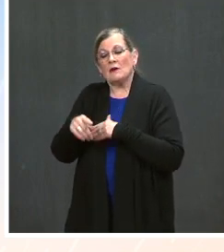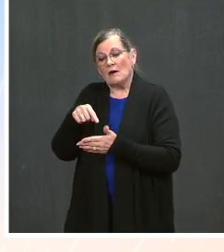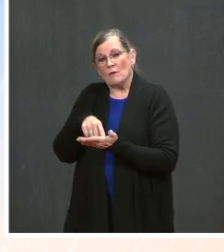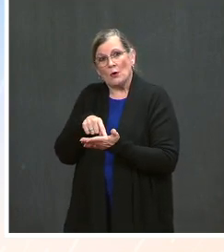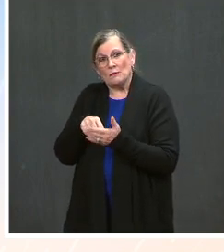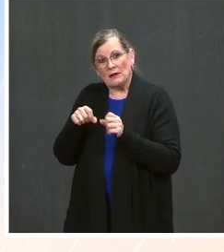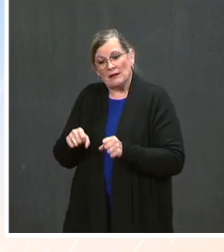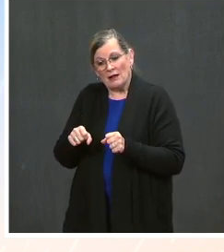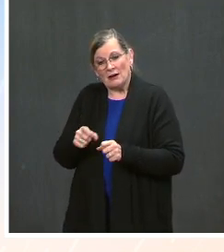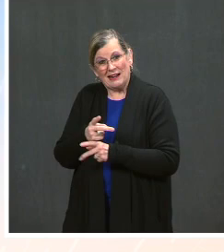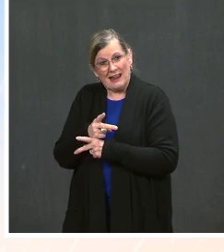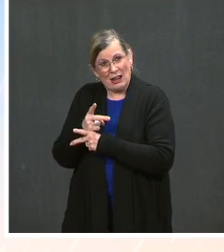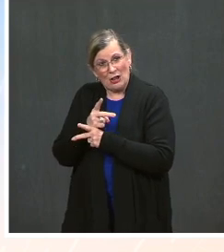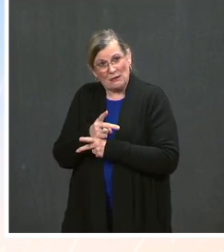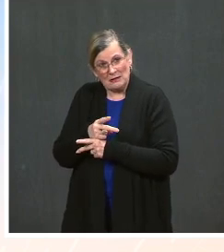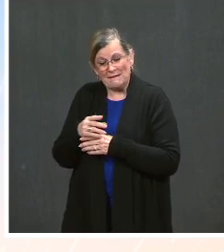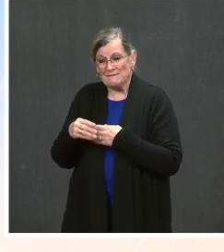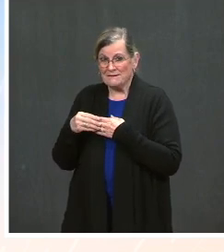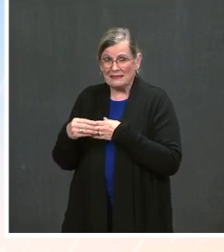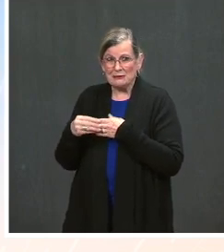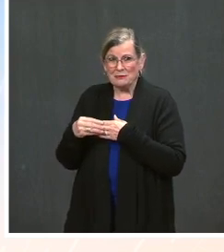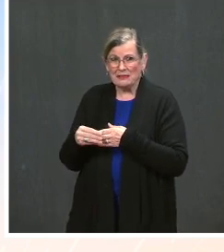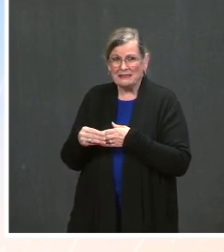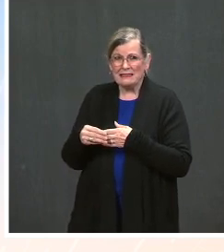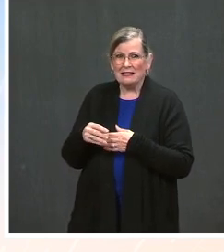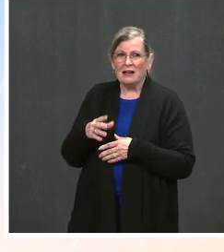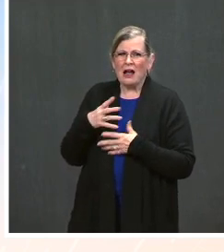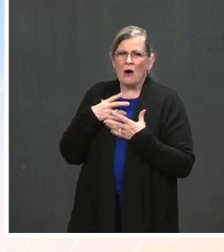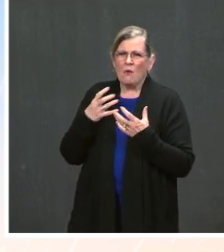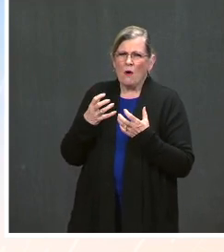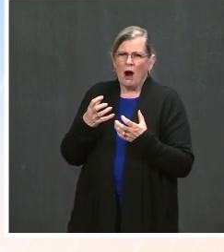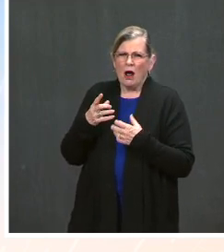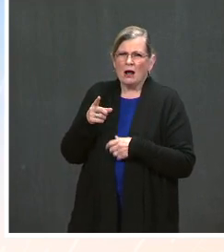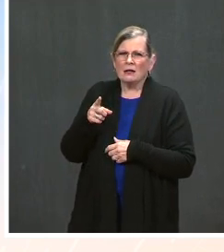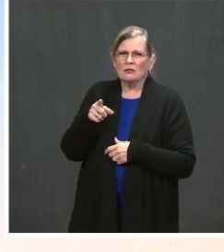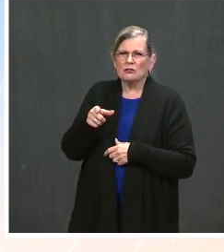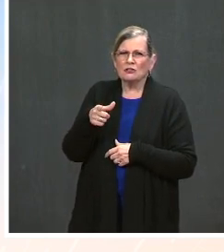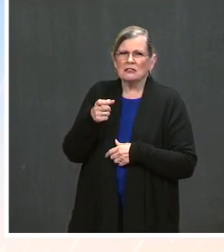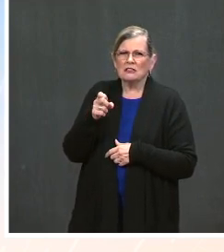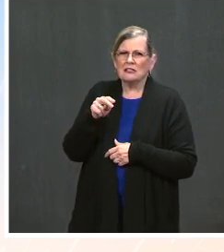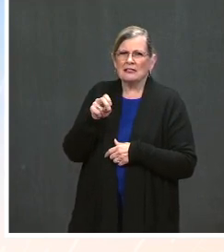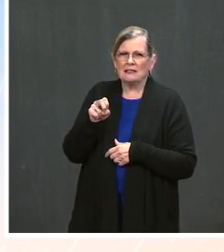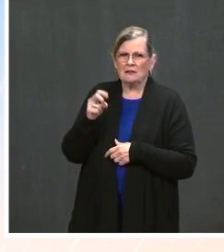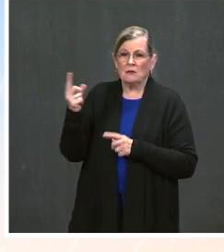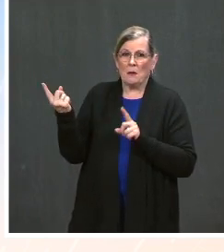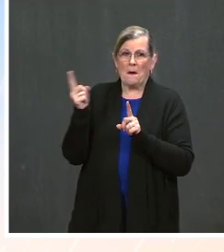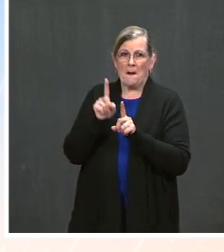who I want to get in here and talk to you guys soon, too -- about any specifics there about those discussions with states.